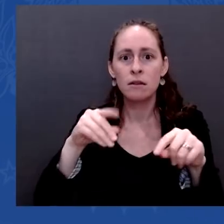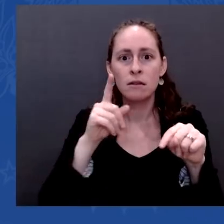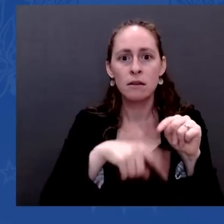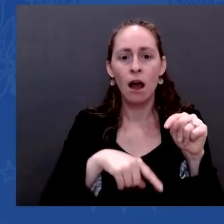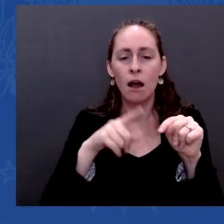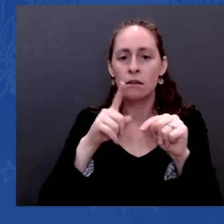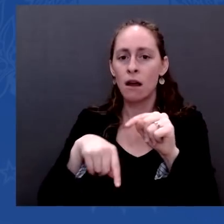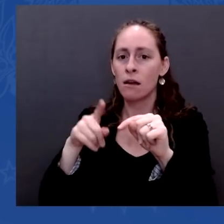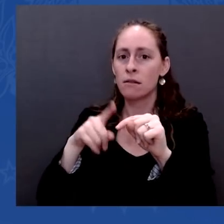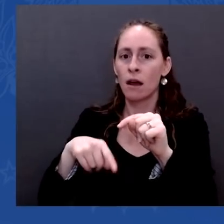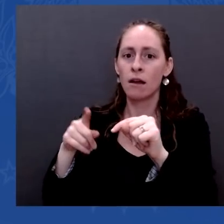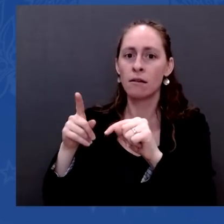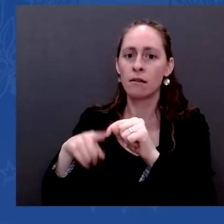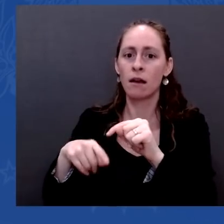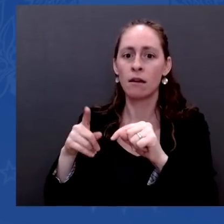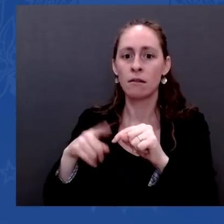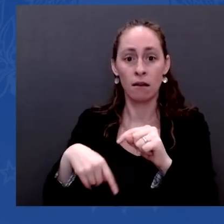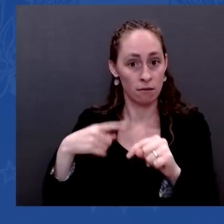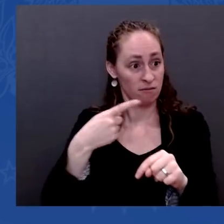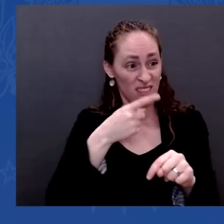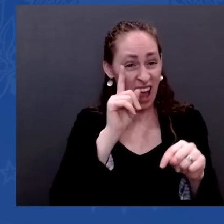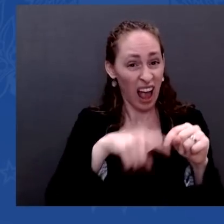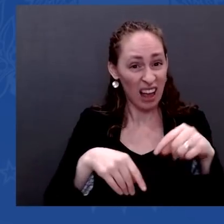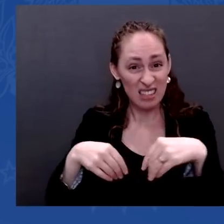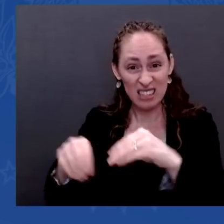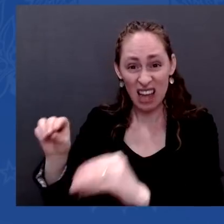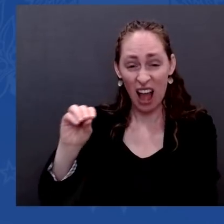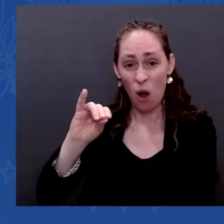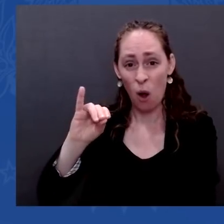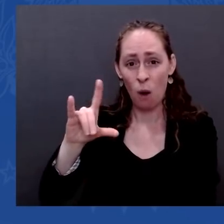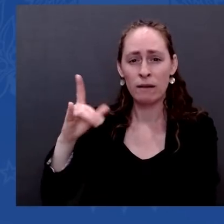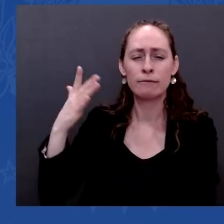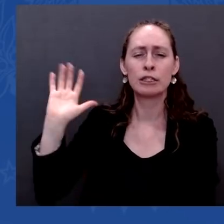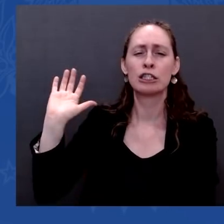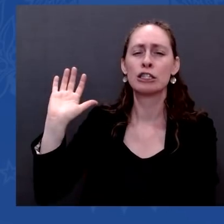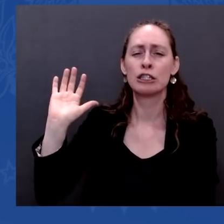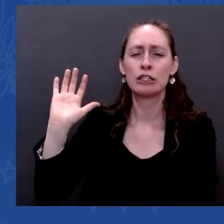This is not just a one-way street. And so, we are looking at what we could do